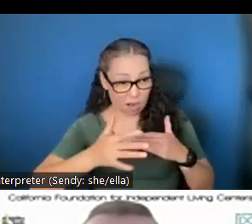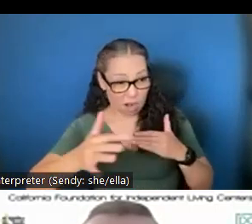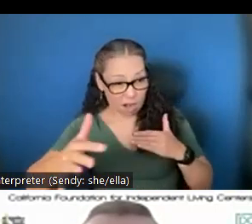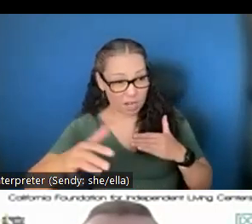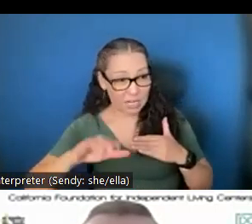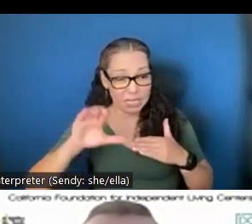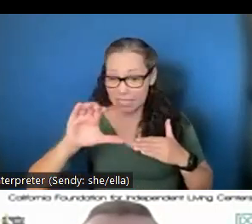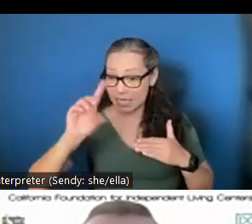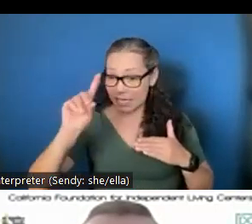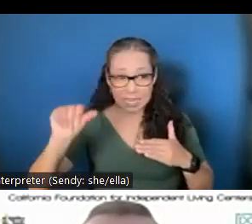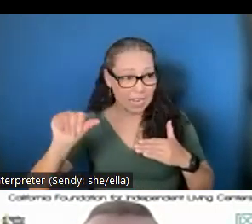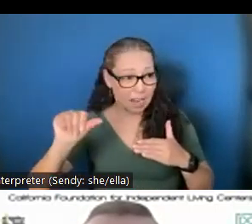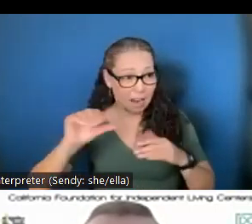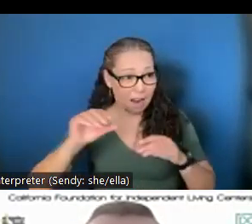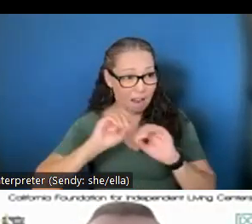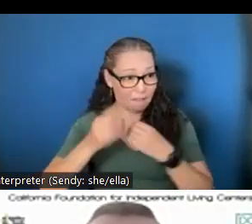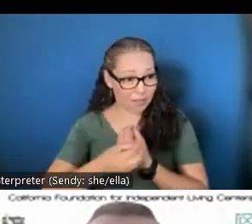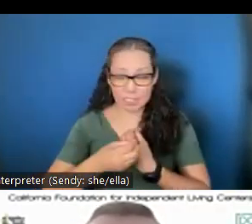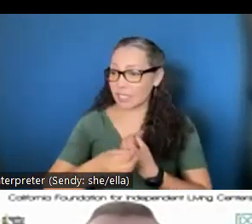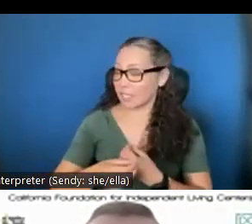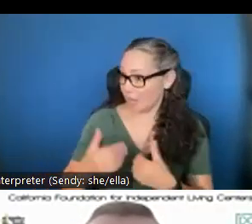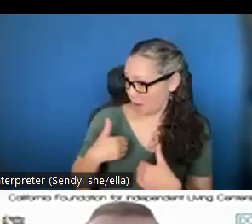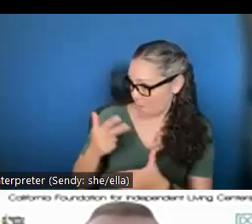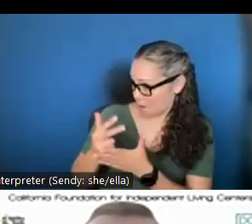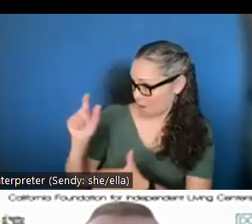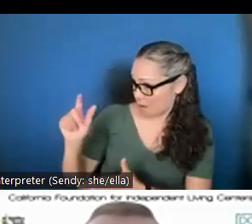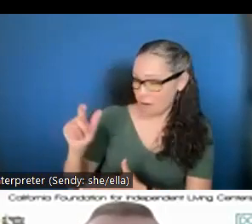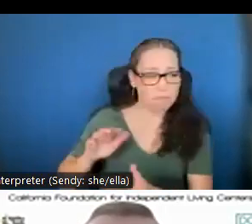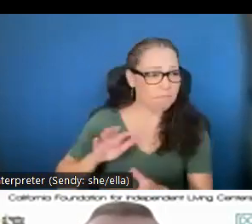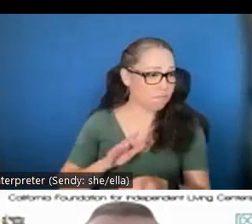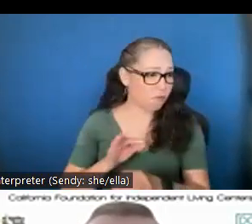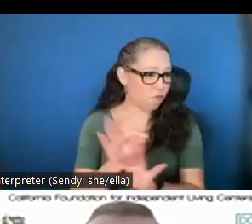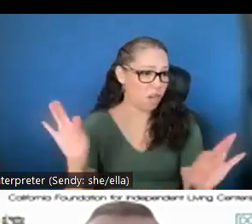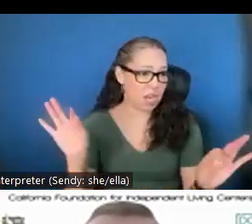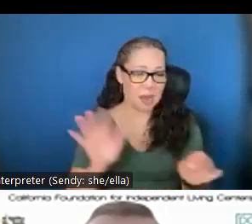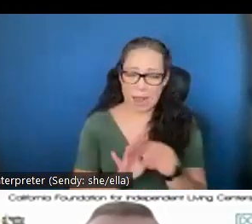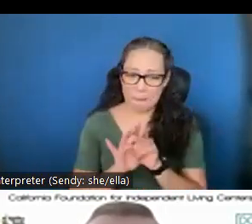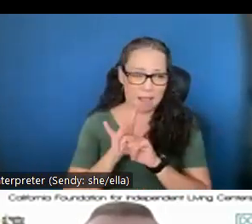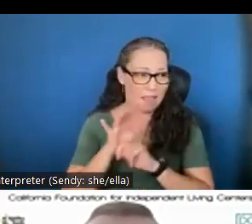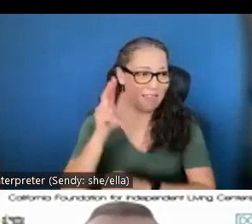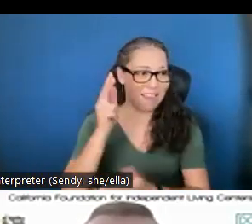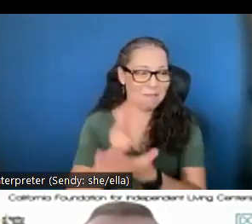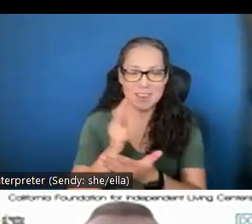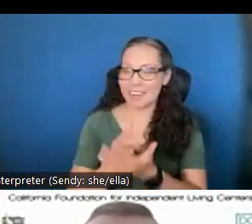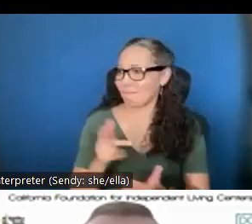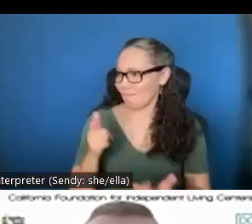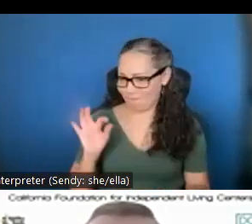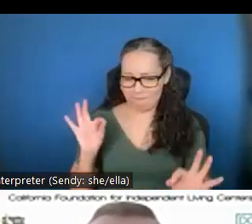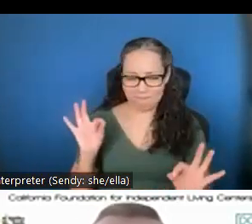is there parking out there yeah plenty of parking free parking ah free parking okay I don't know if